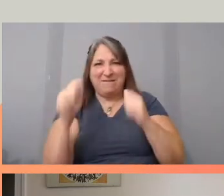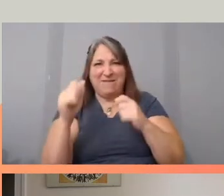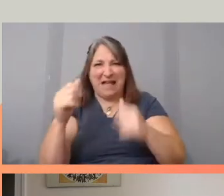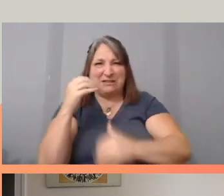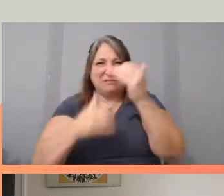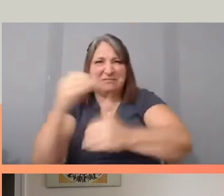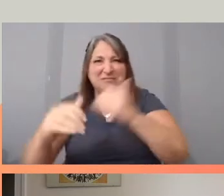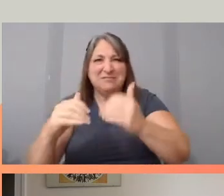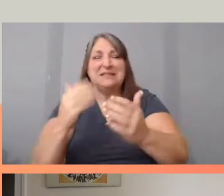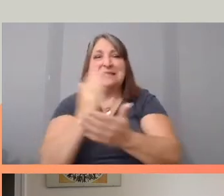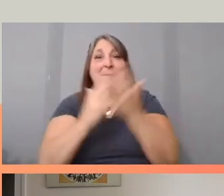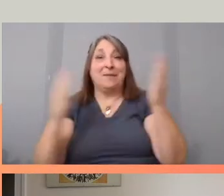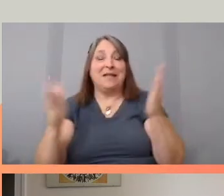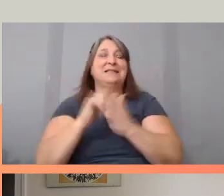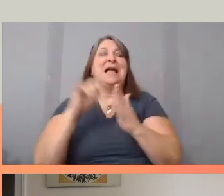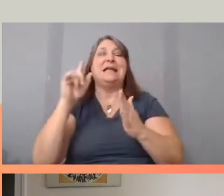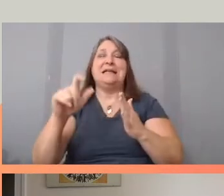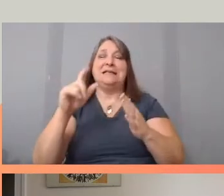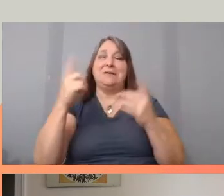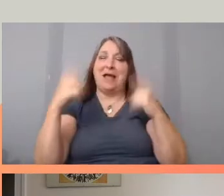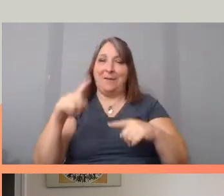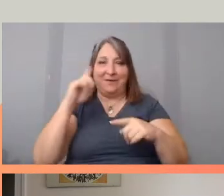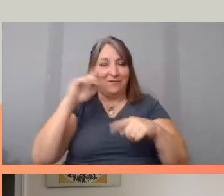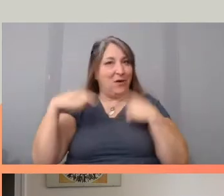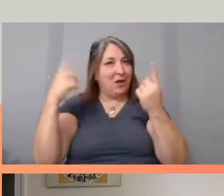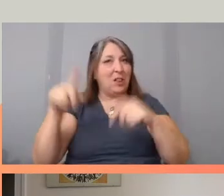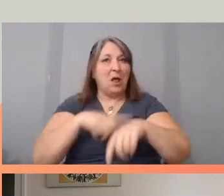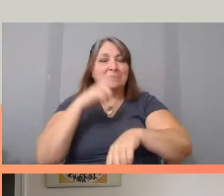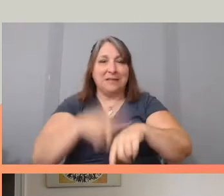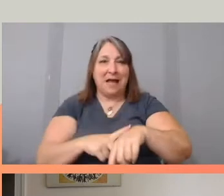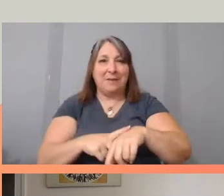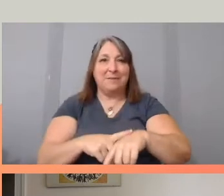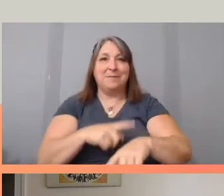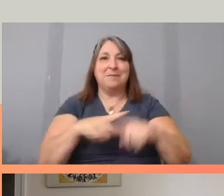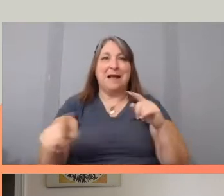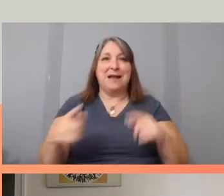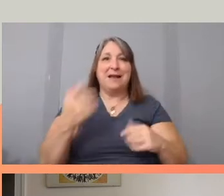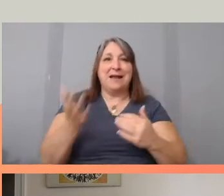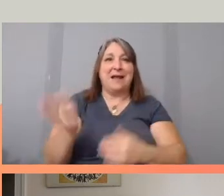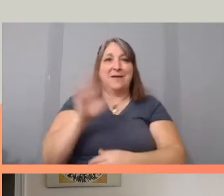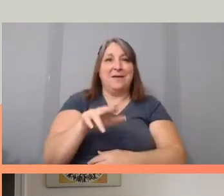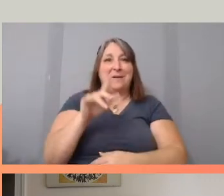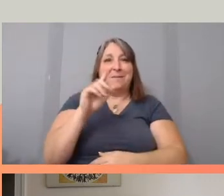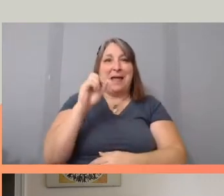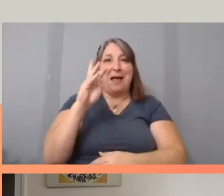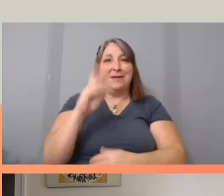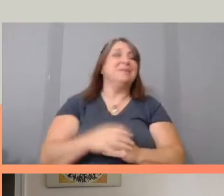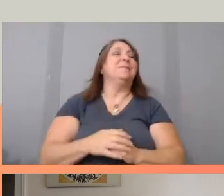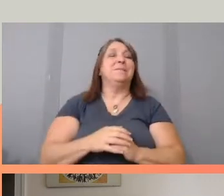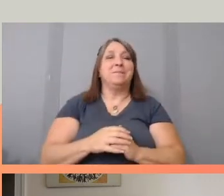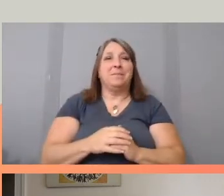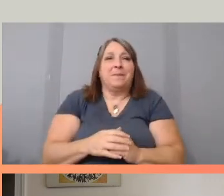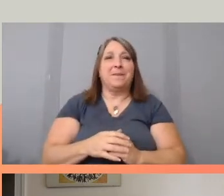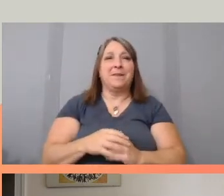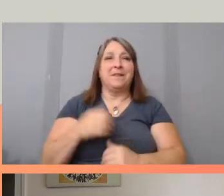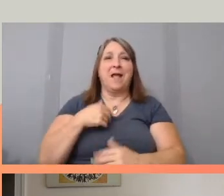be happening for quite a while. But Bao, I know you were gonna jump in here. No, I just wanted to kind of go off